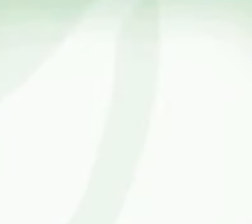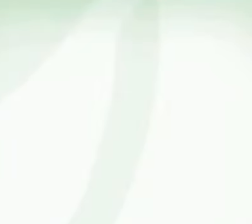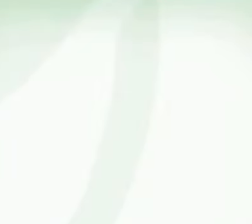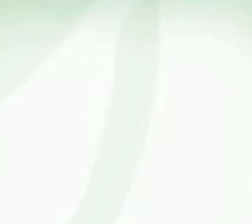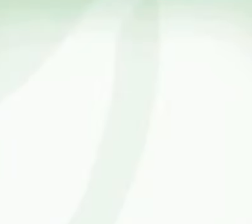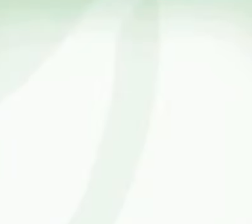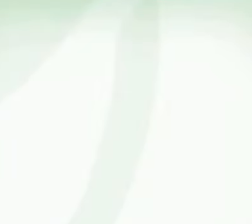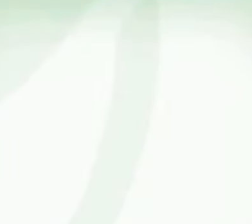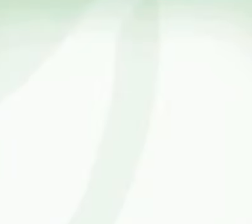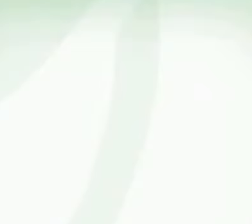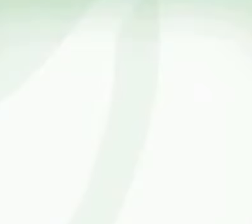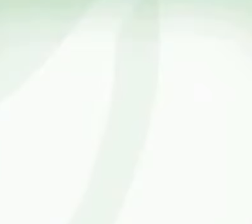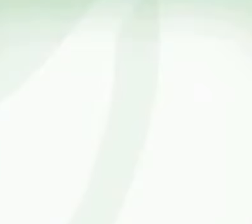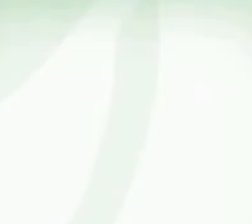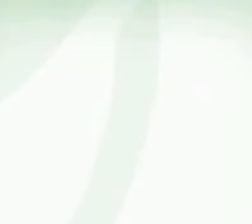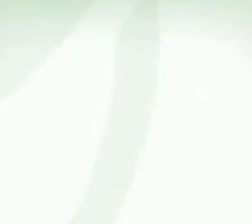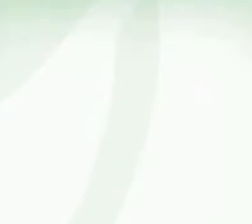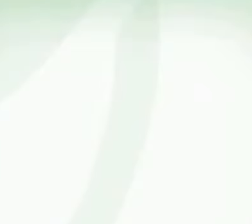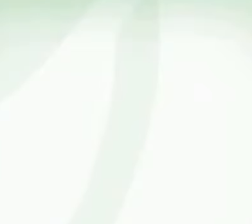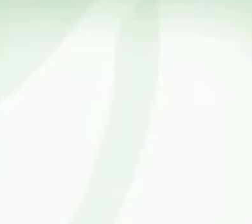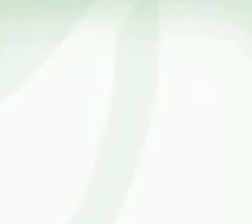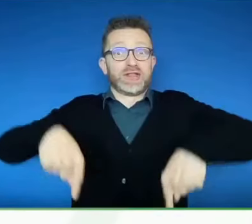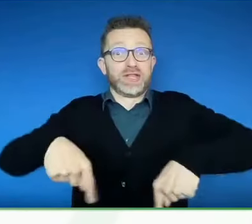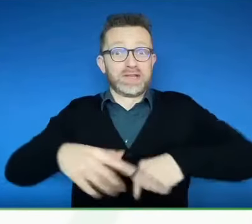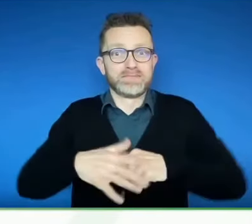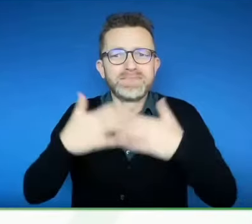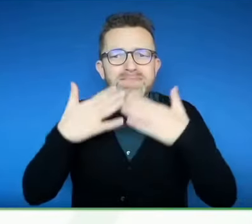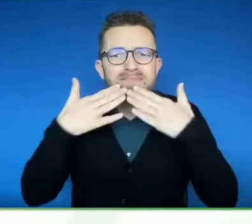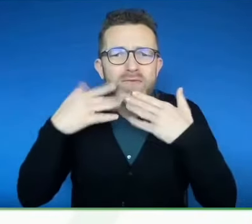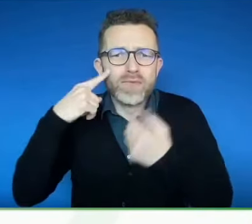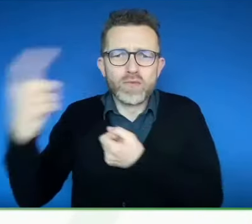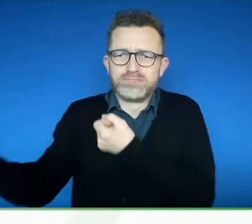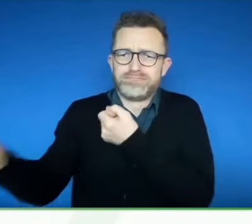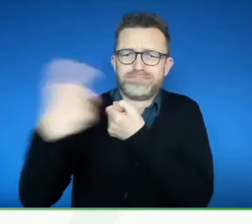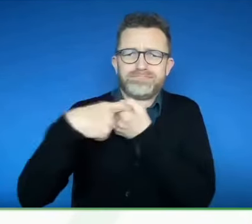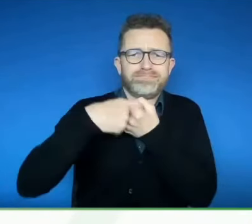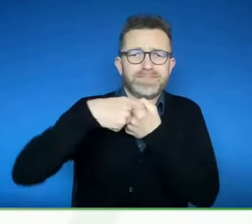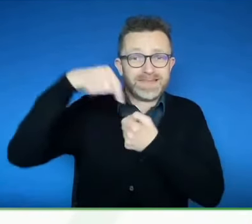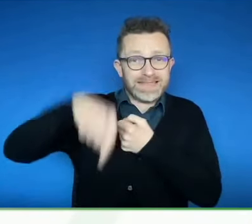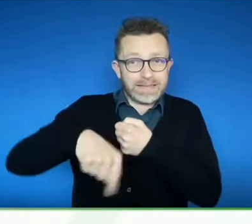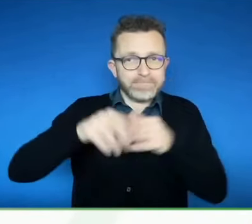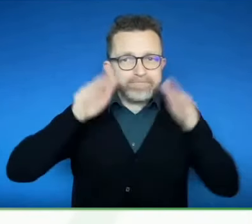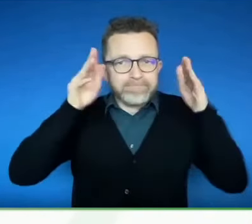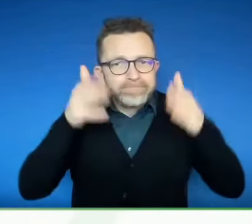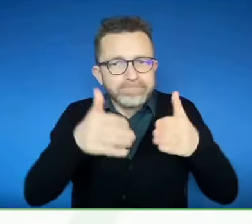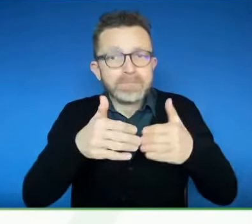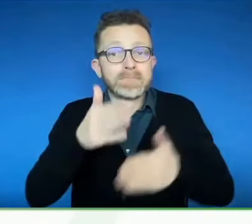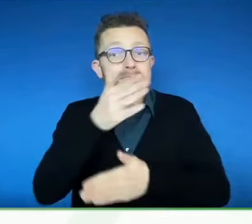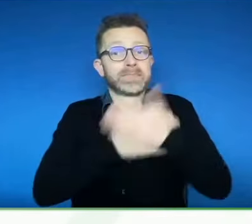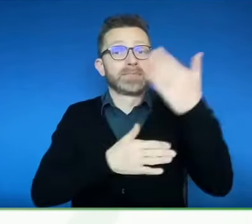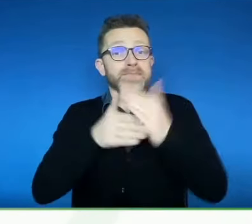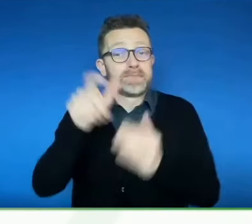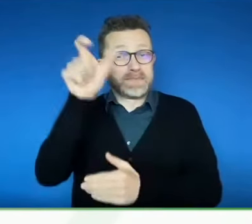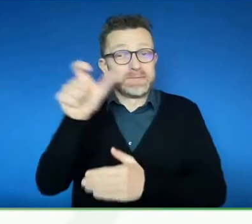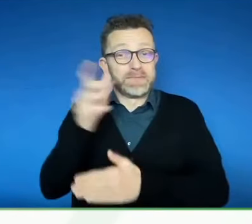How, which is also connected to the very famous phrase that you will probably know. Nothing about us without us.